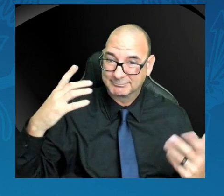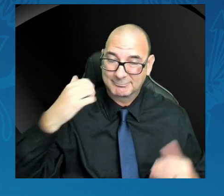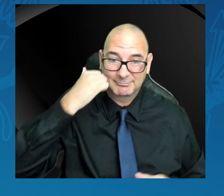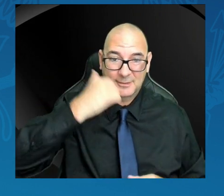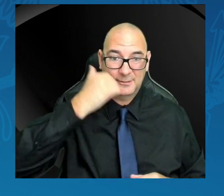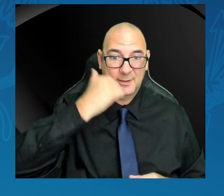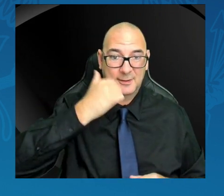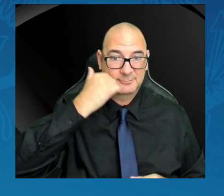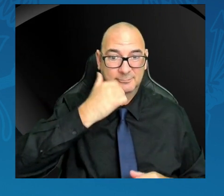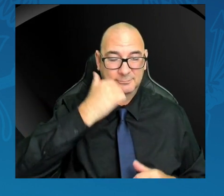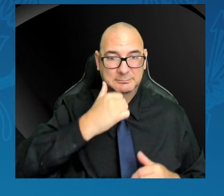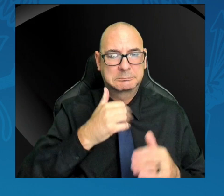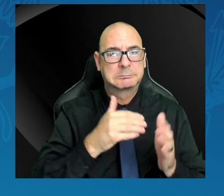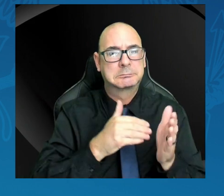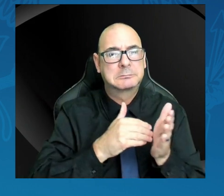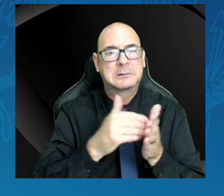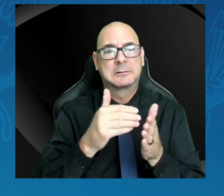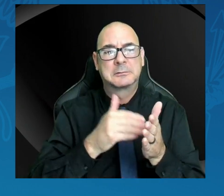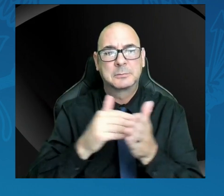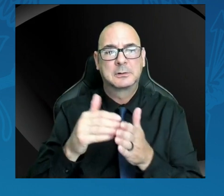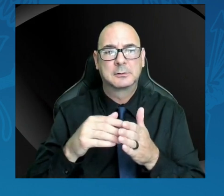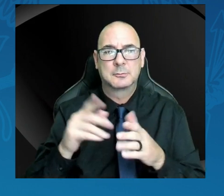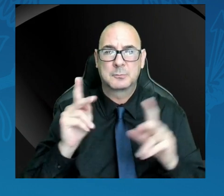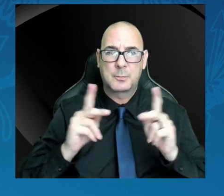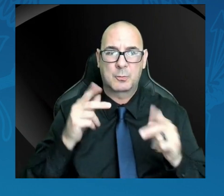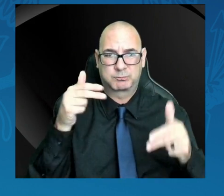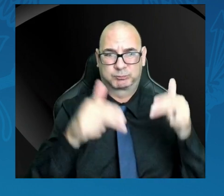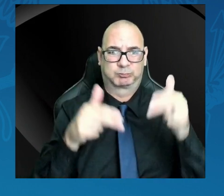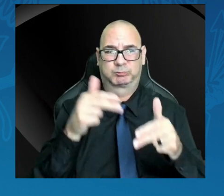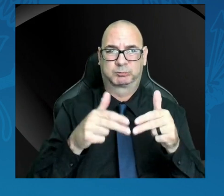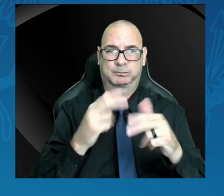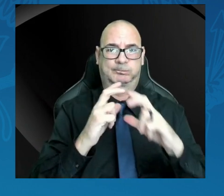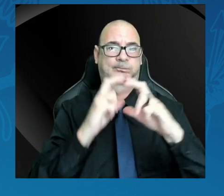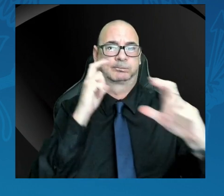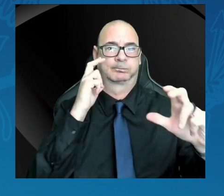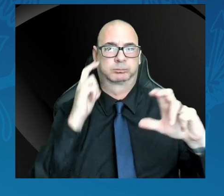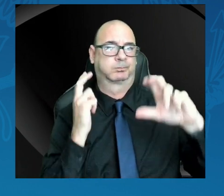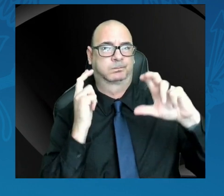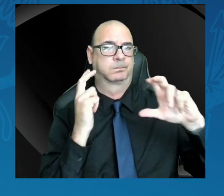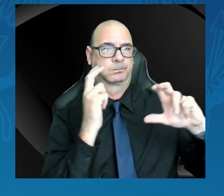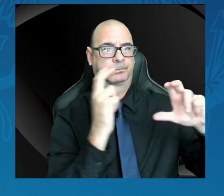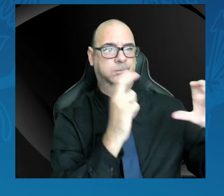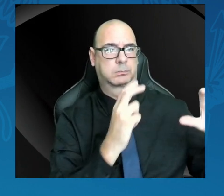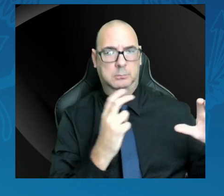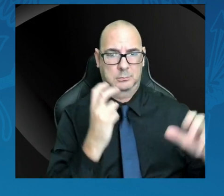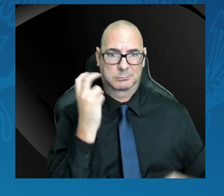It's a quintessential part of being a kid in America. But traditional vehicles that transport our students